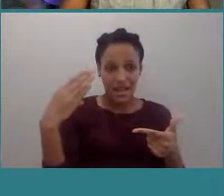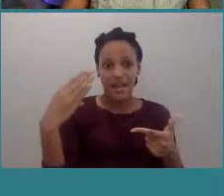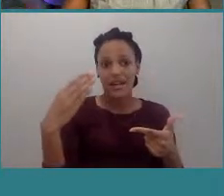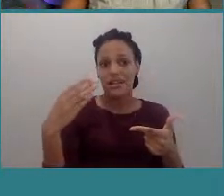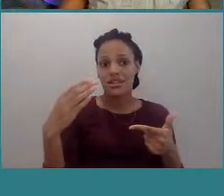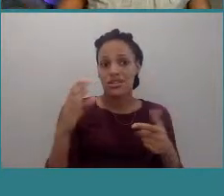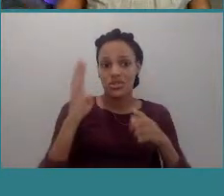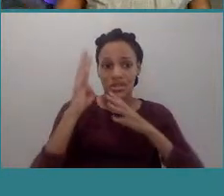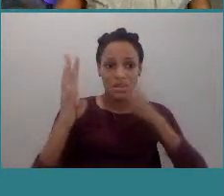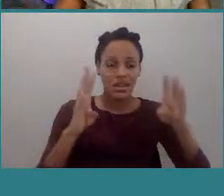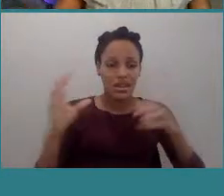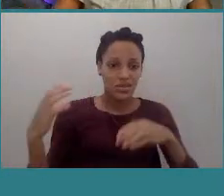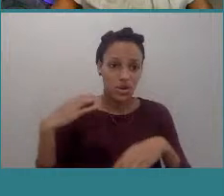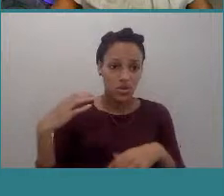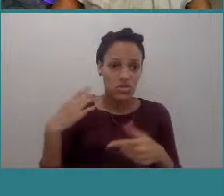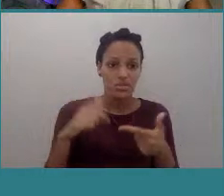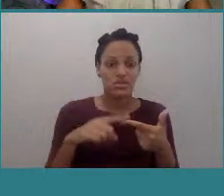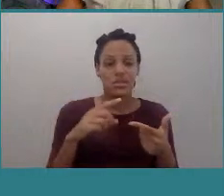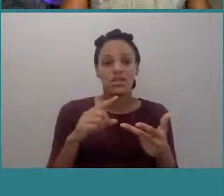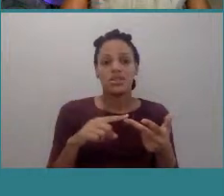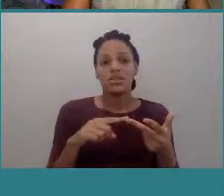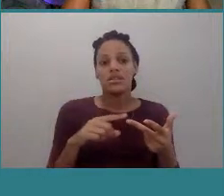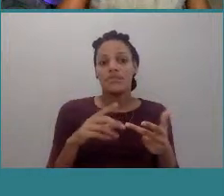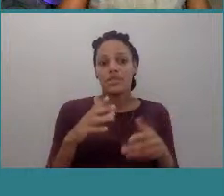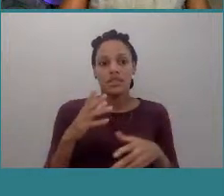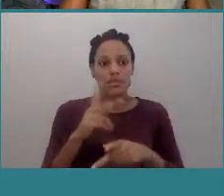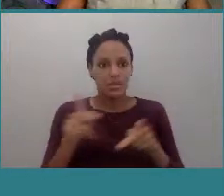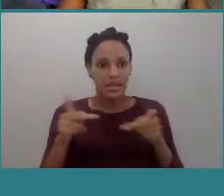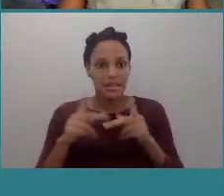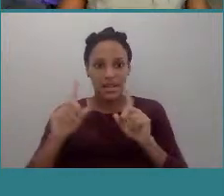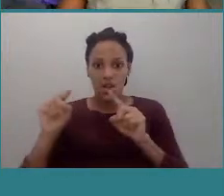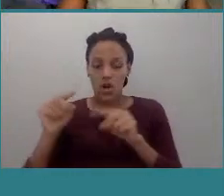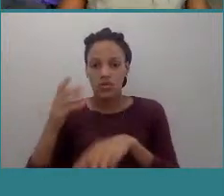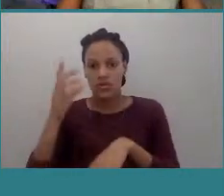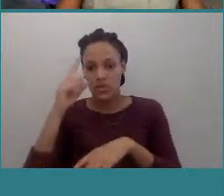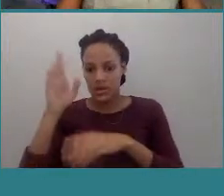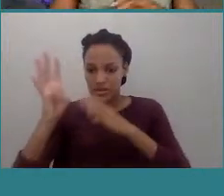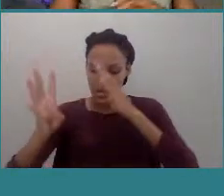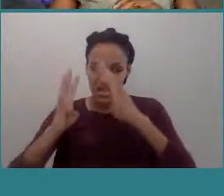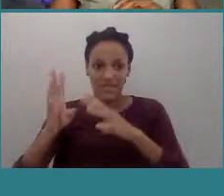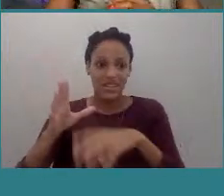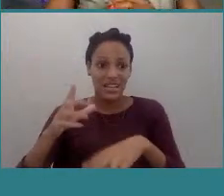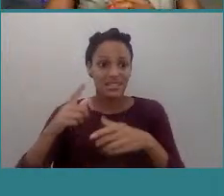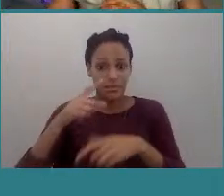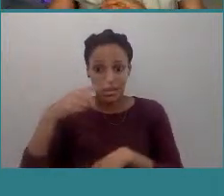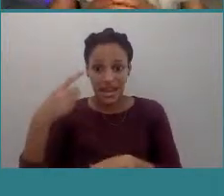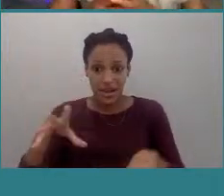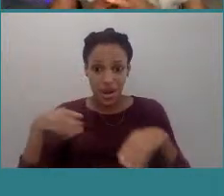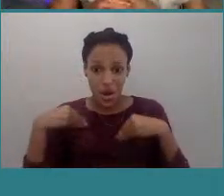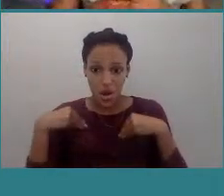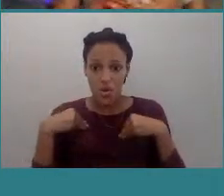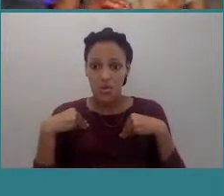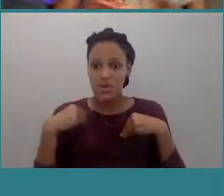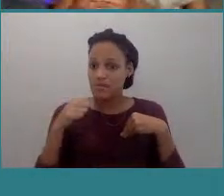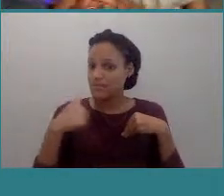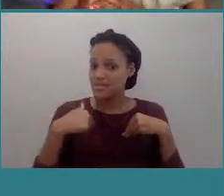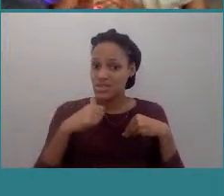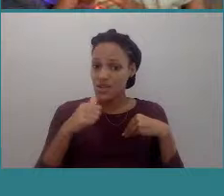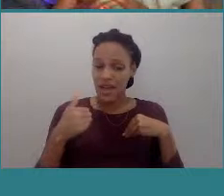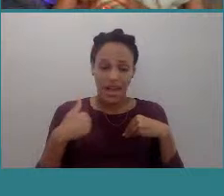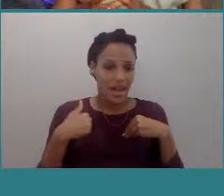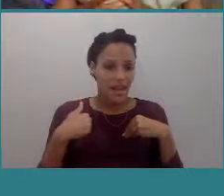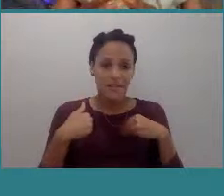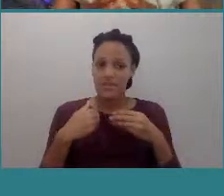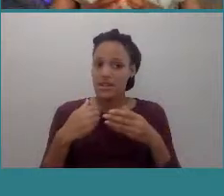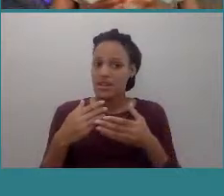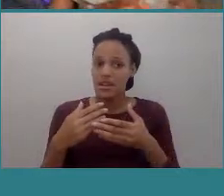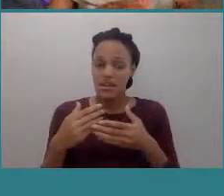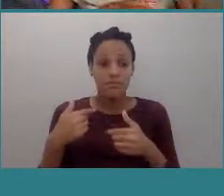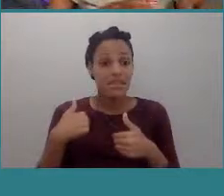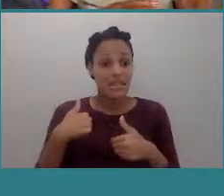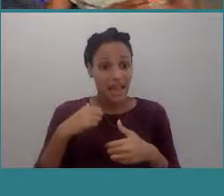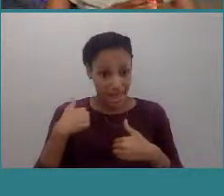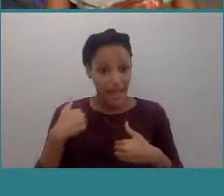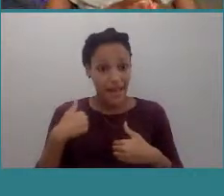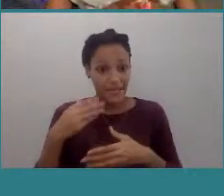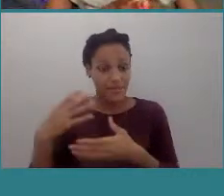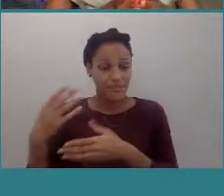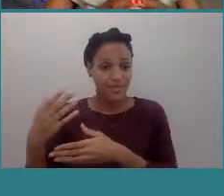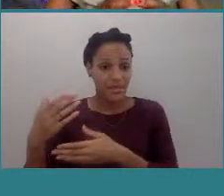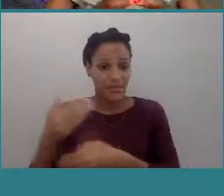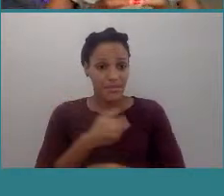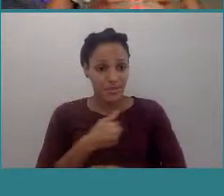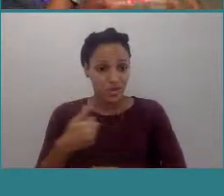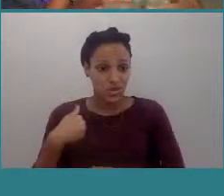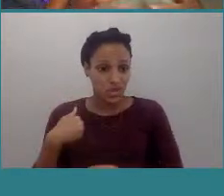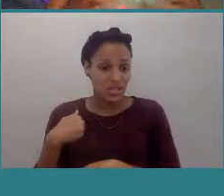above you could be somebody who is a budding comic book writer. Connect with someone who